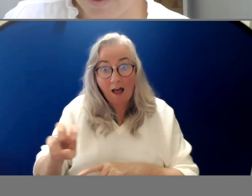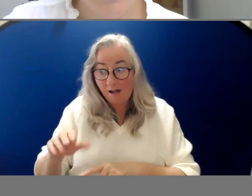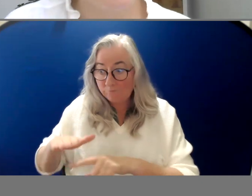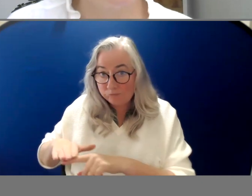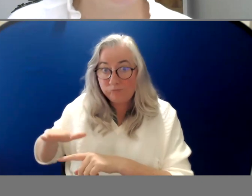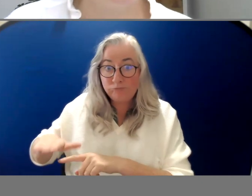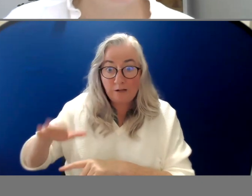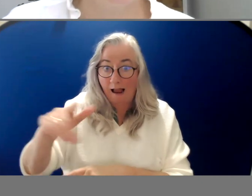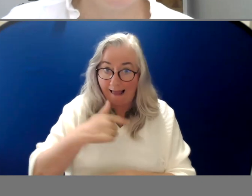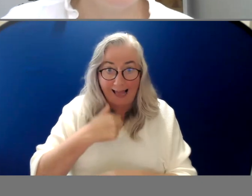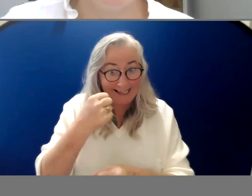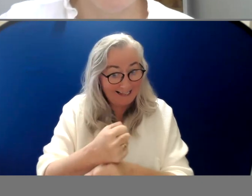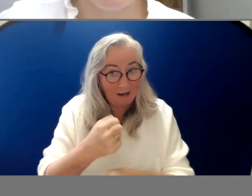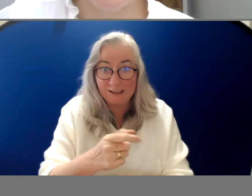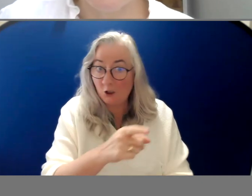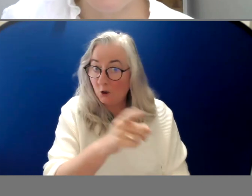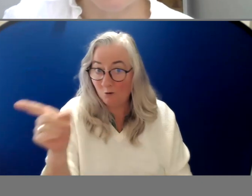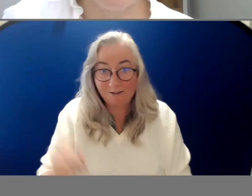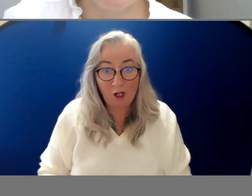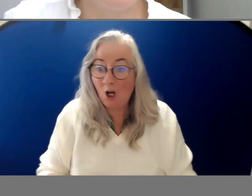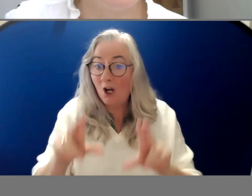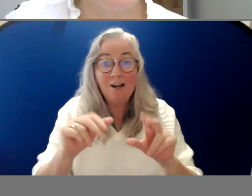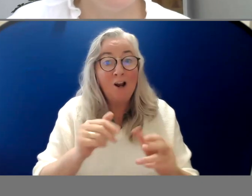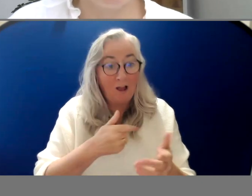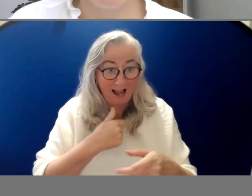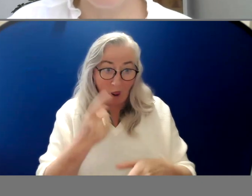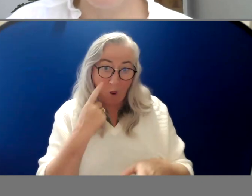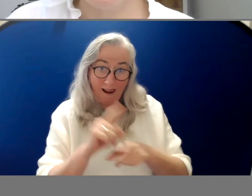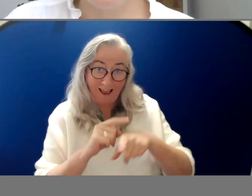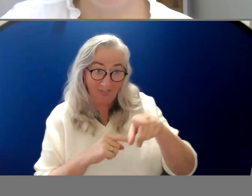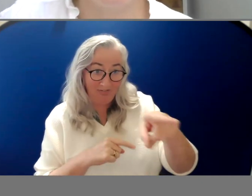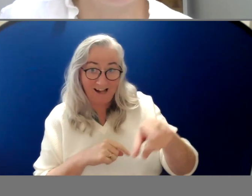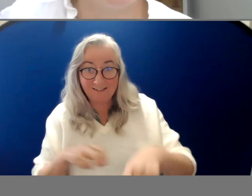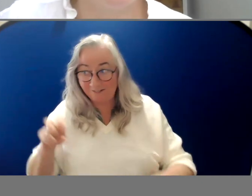guarantee it in none of my pregnancies that I look like that coming up the stairs was definitely a